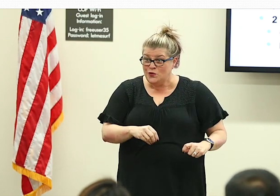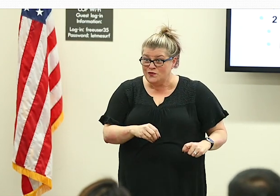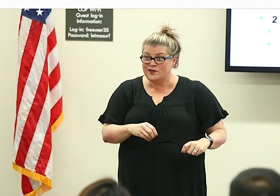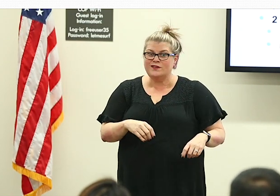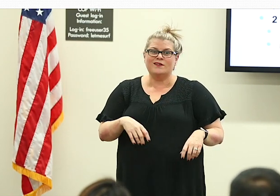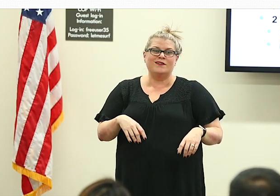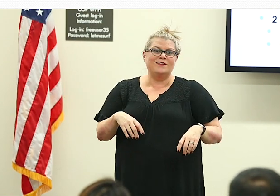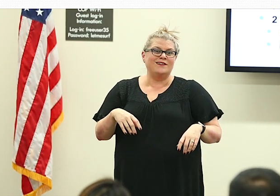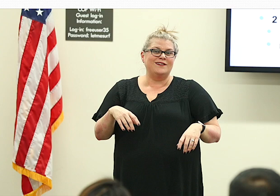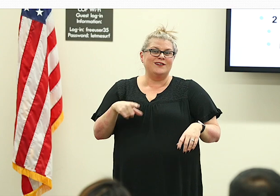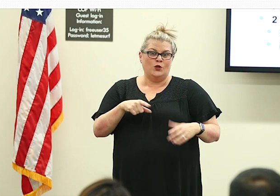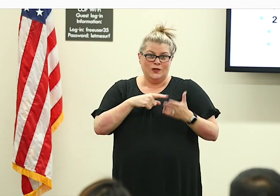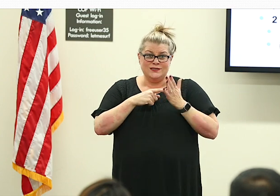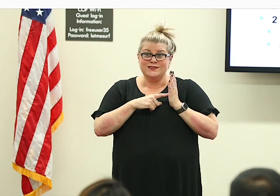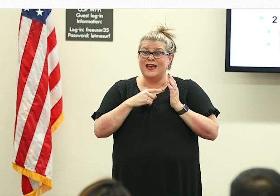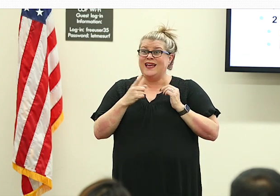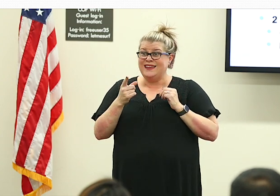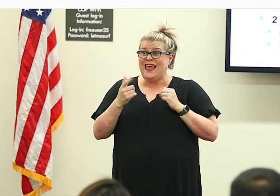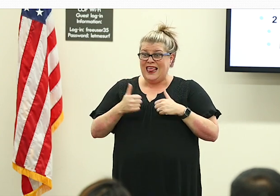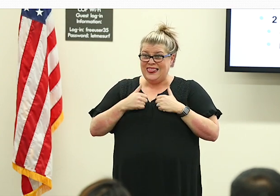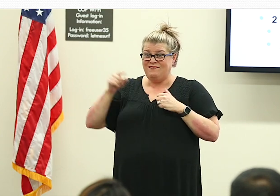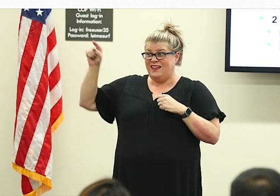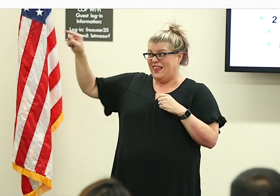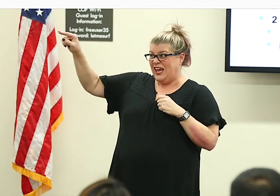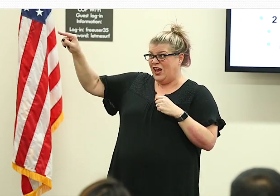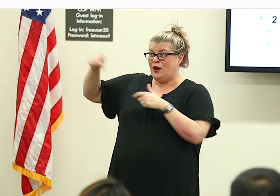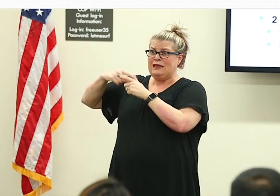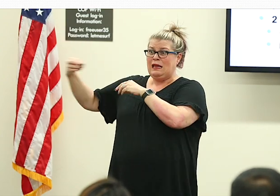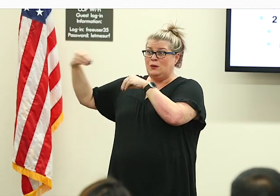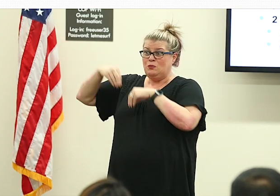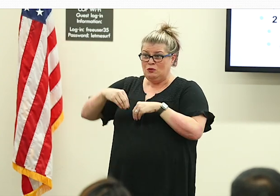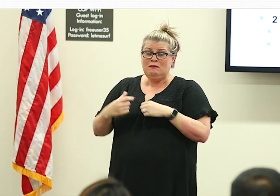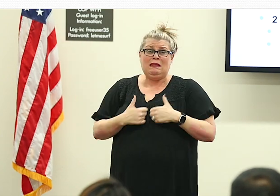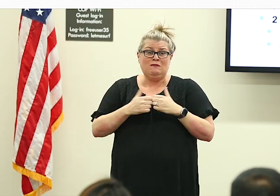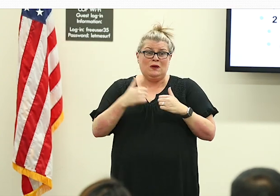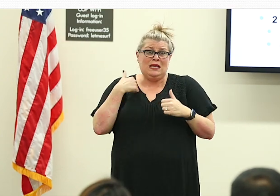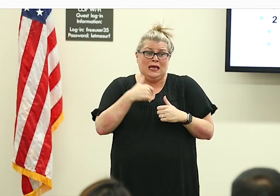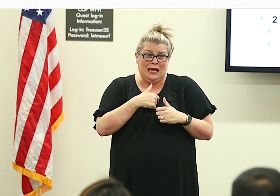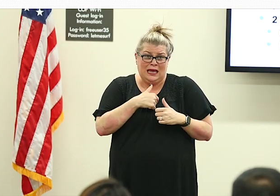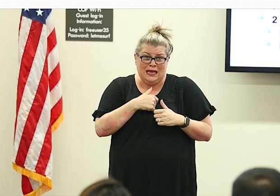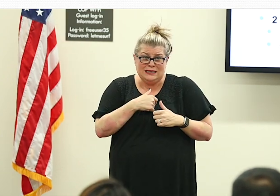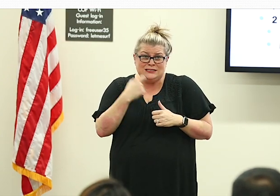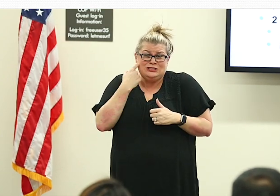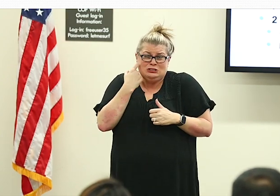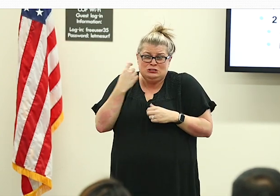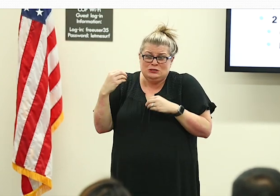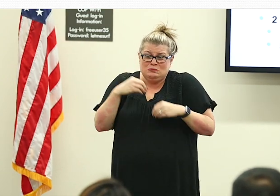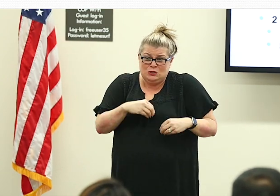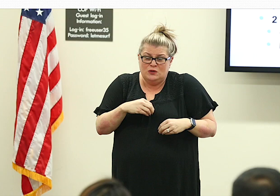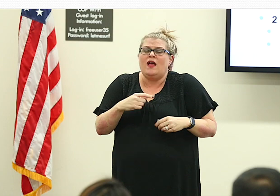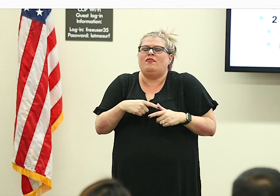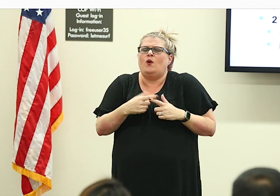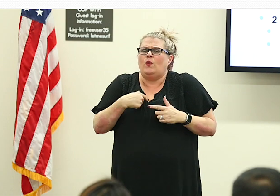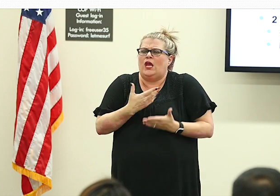and you can show us that they've lived there with you since they moved here, we would lower that six-month requirement. If you have a baby